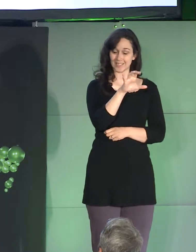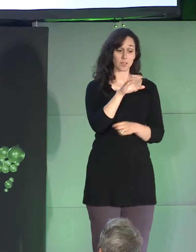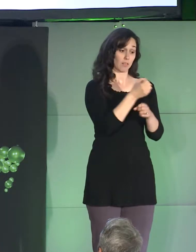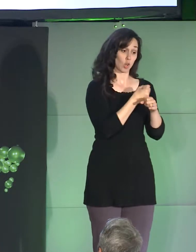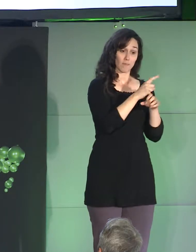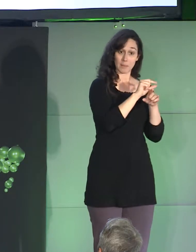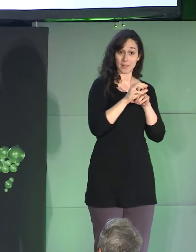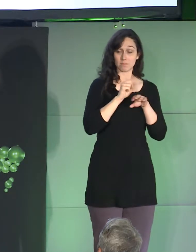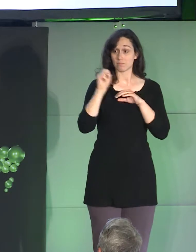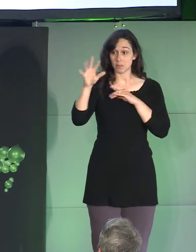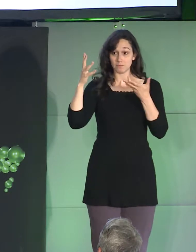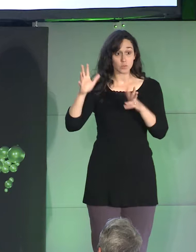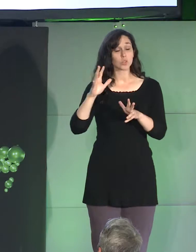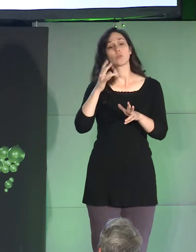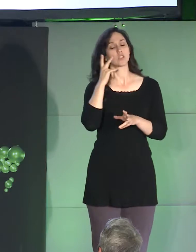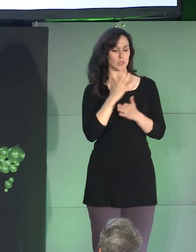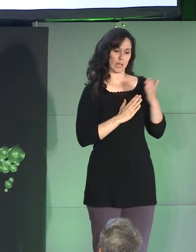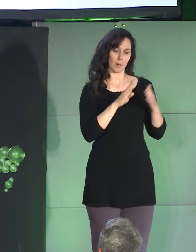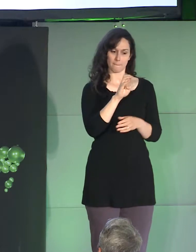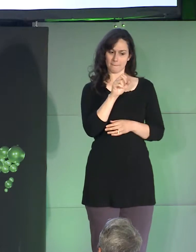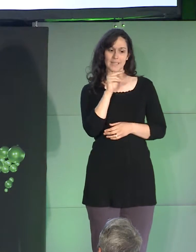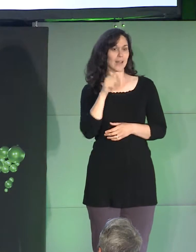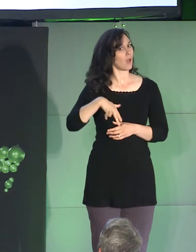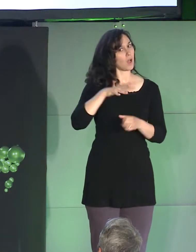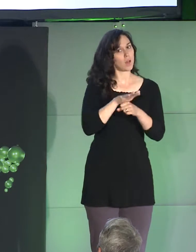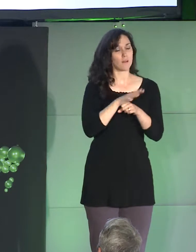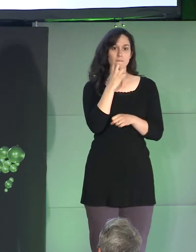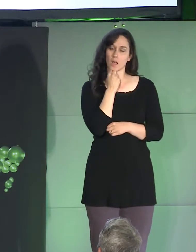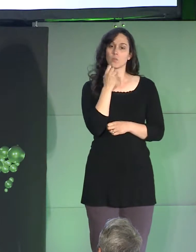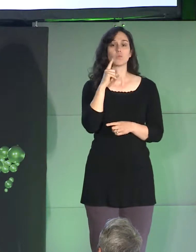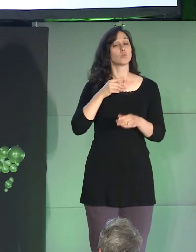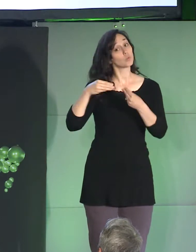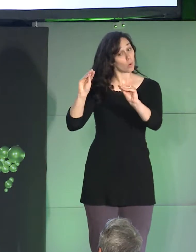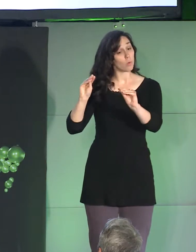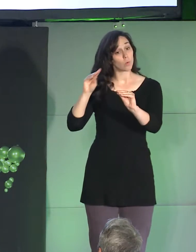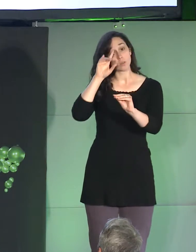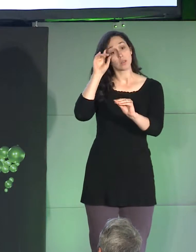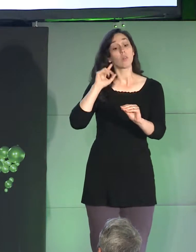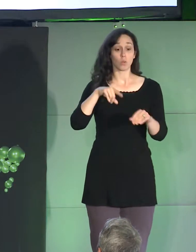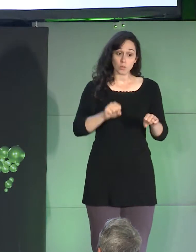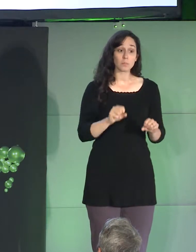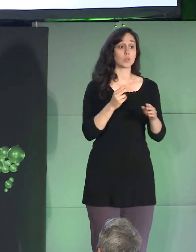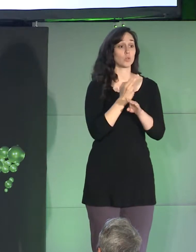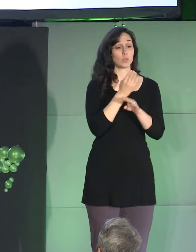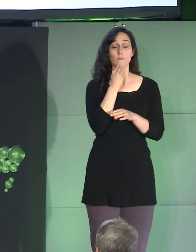we found that there was still some beans that did not hold a high enough value to be sold. And these can be used as food for a biodiesel project